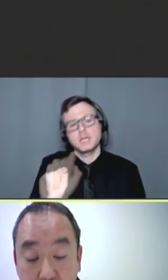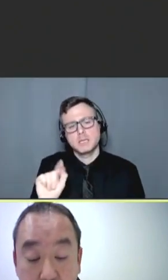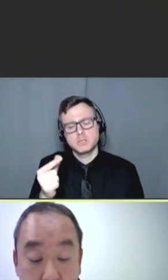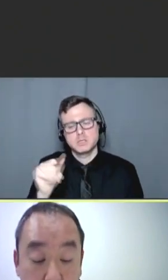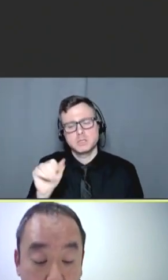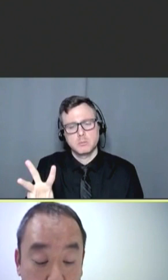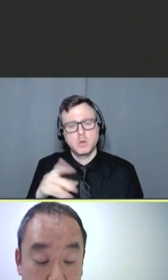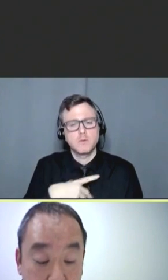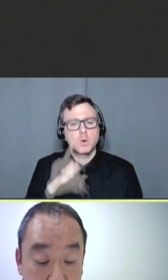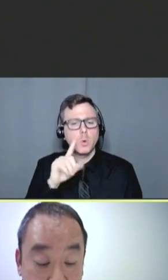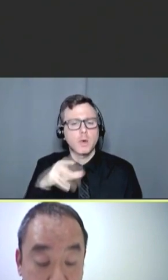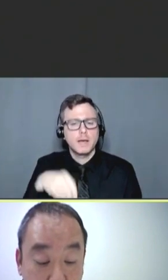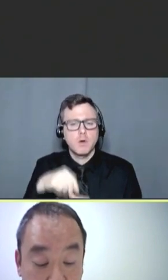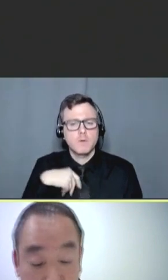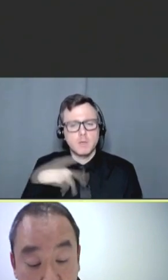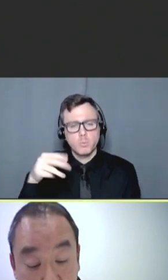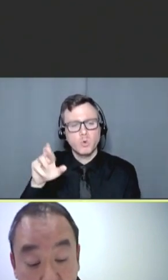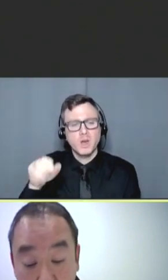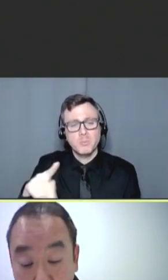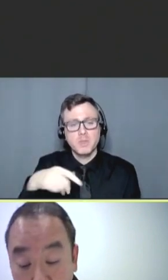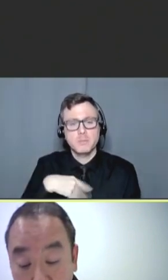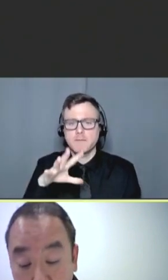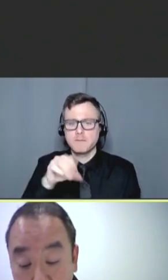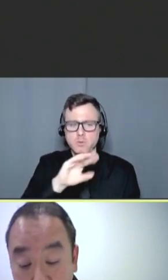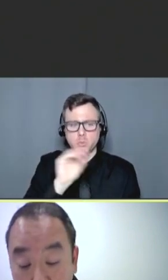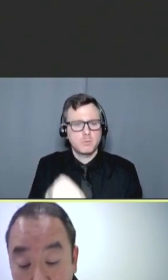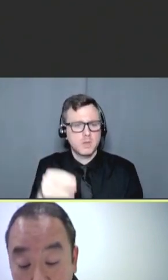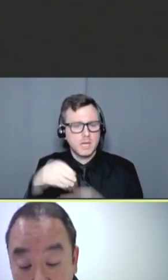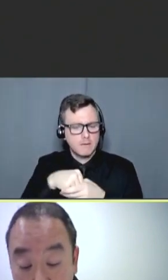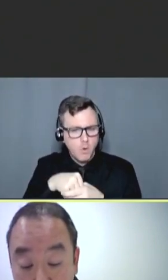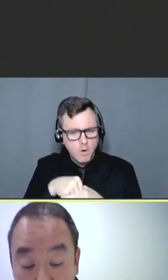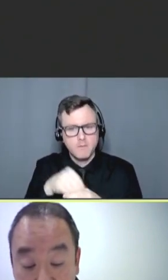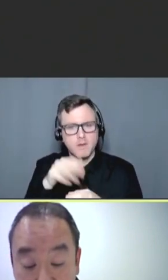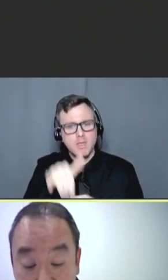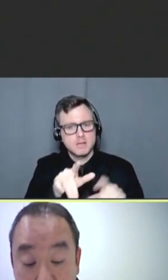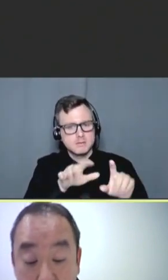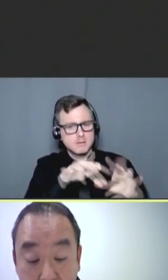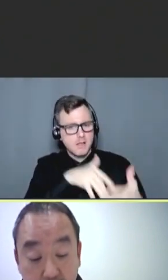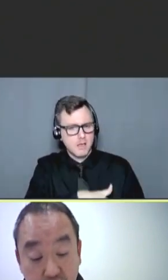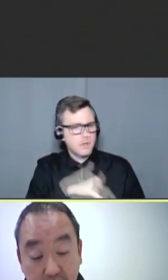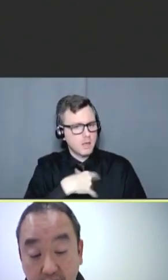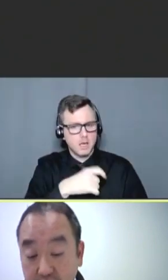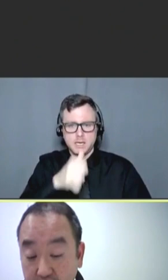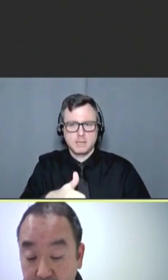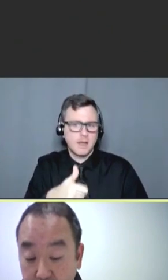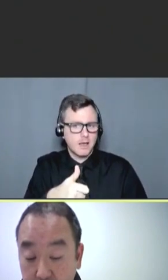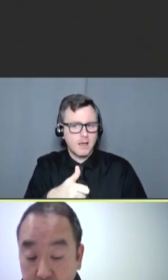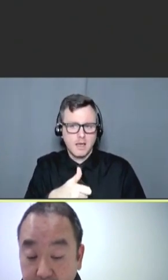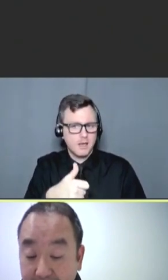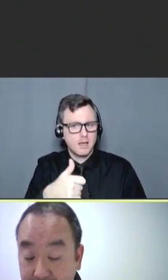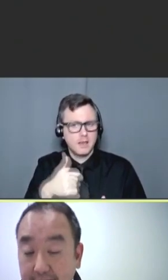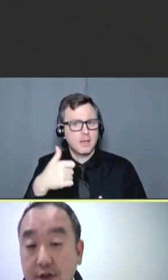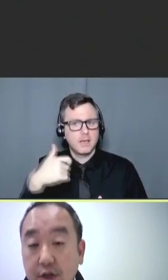noting that over 50 percent of study participants had previously not initiated HIV vaccination.